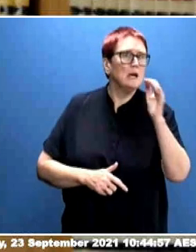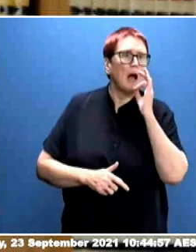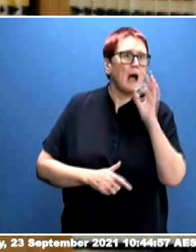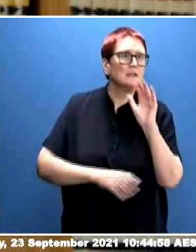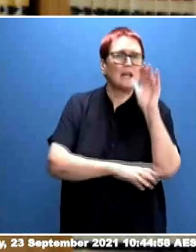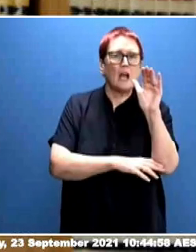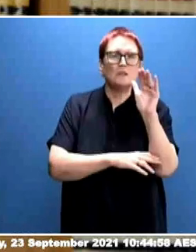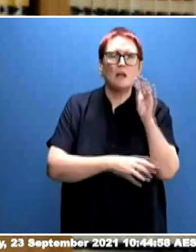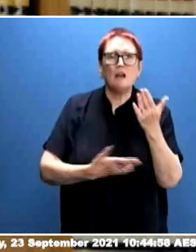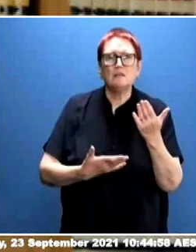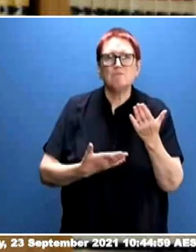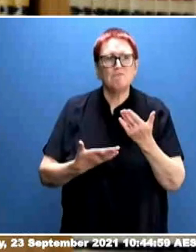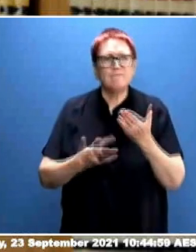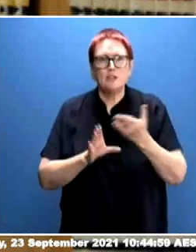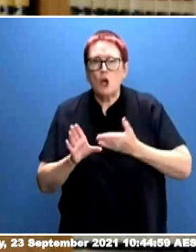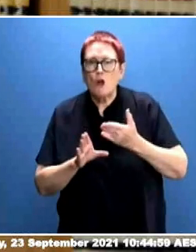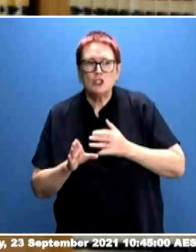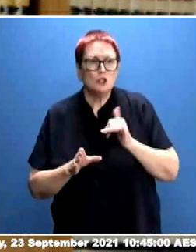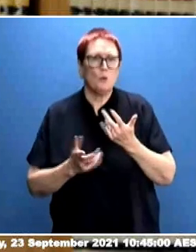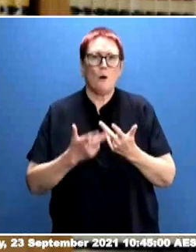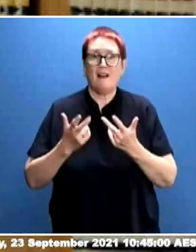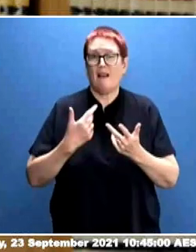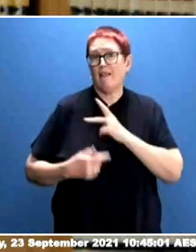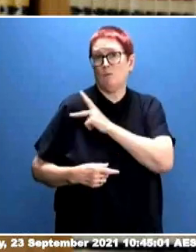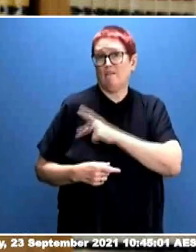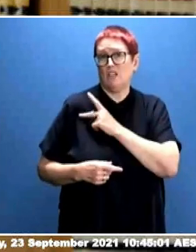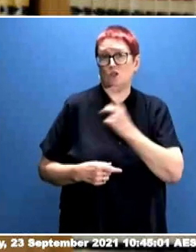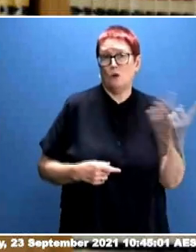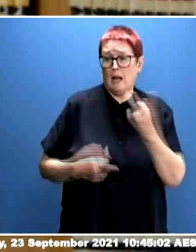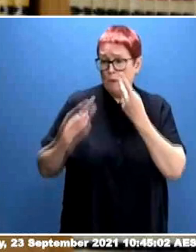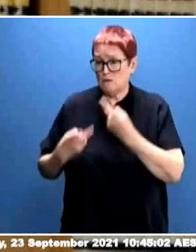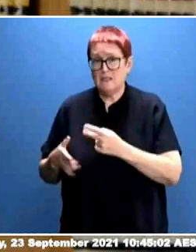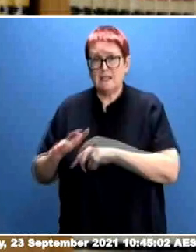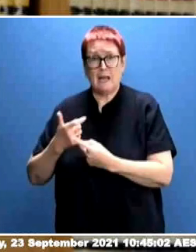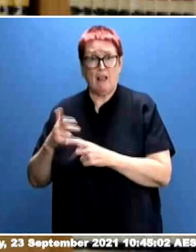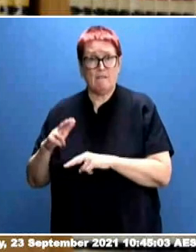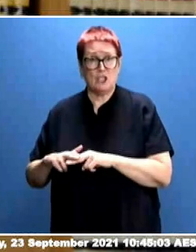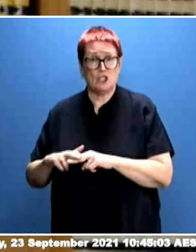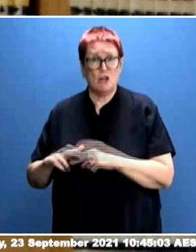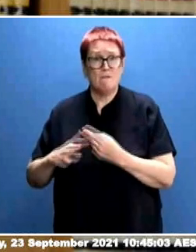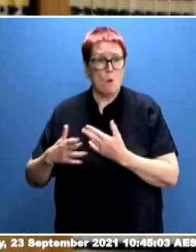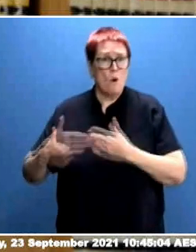or attempting to get another practitioner come to see the child whilst they're with us in order to have that assessment completed